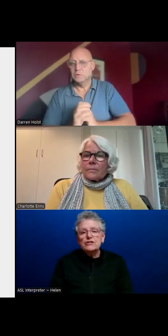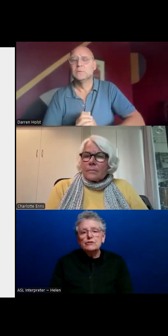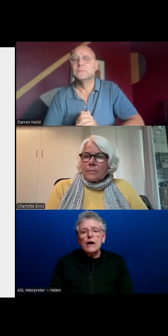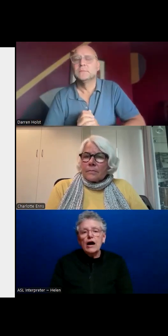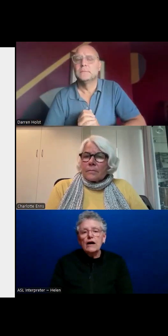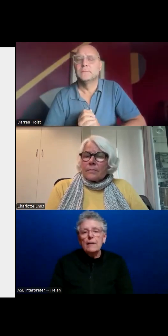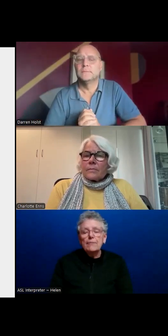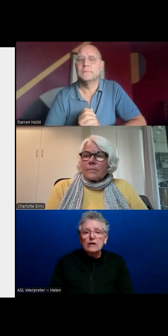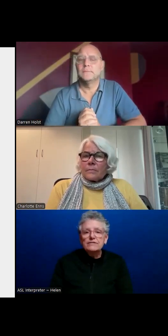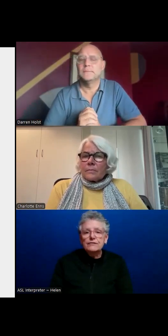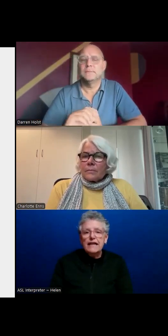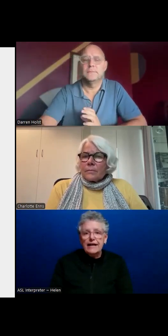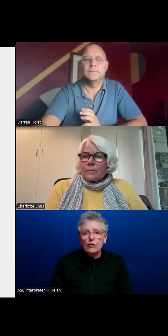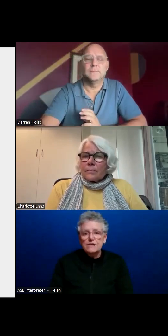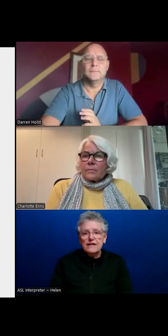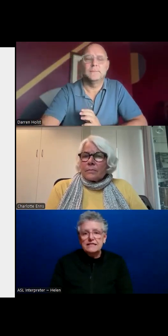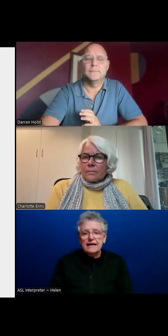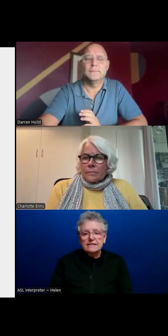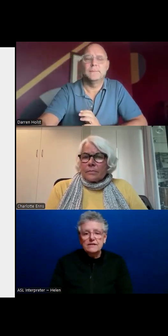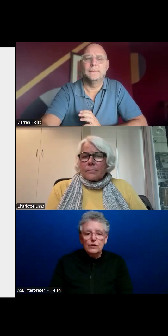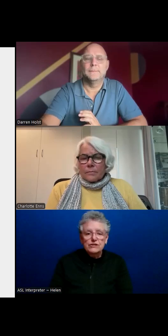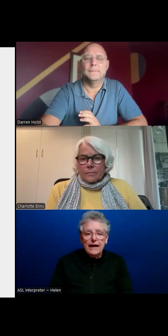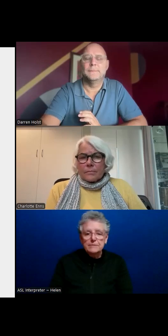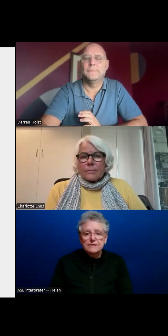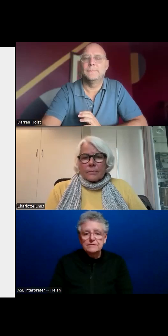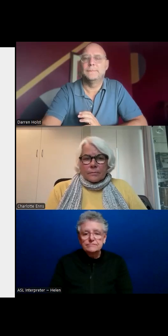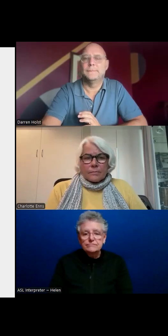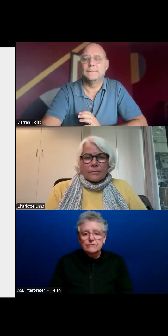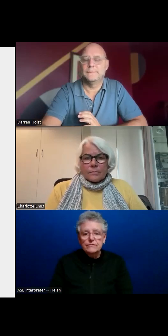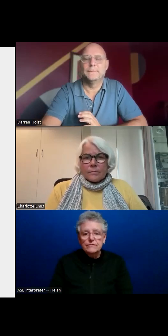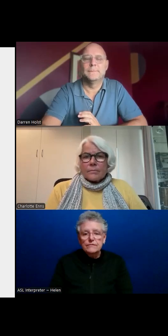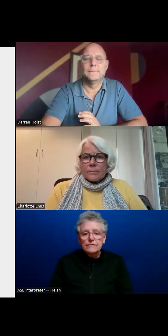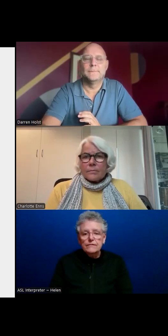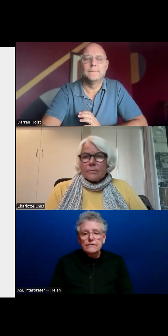The 42 are part of different categories on the test. The 42 items.